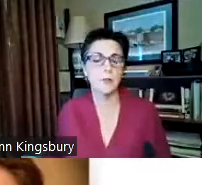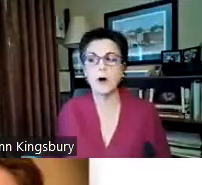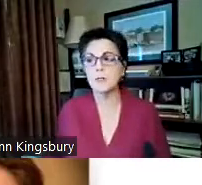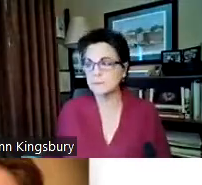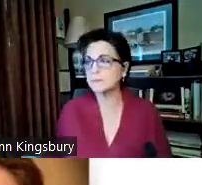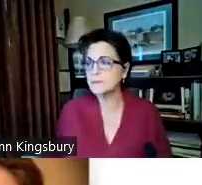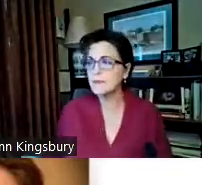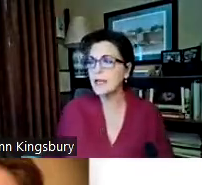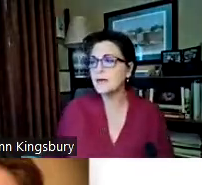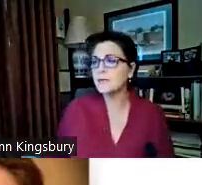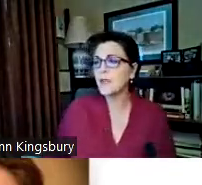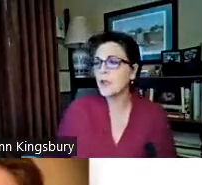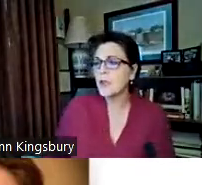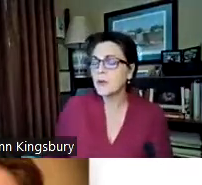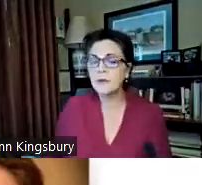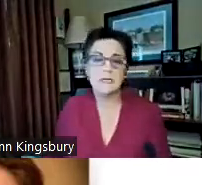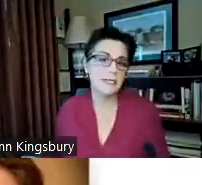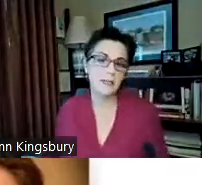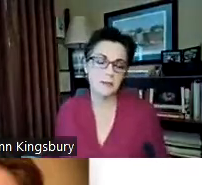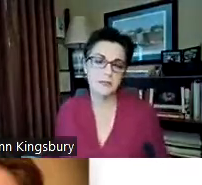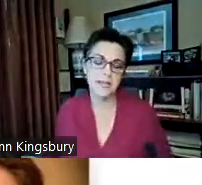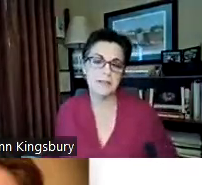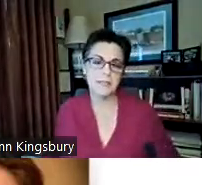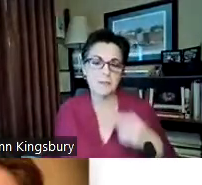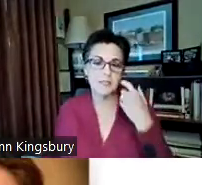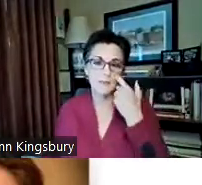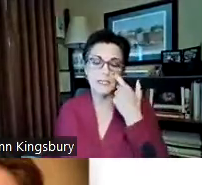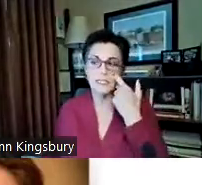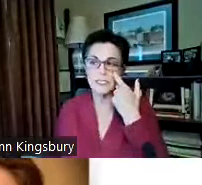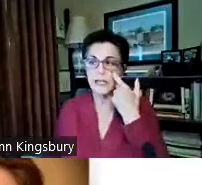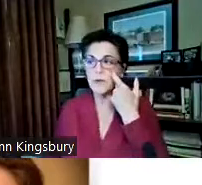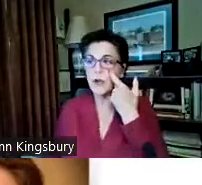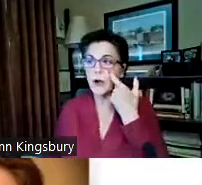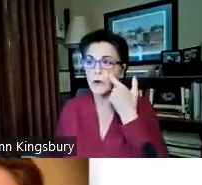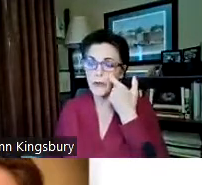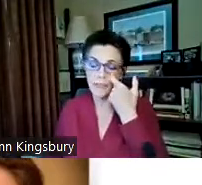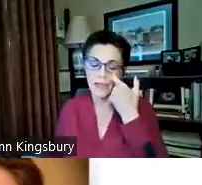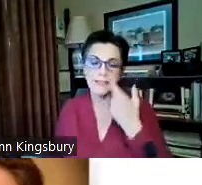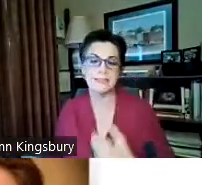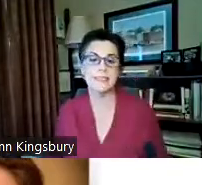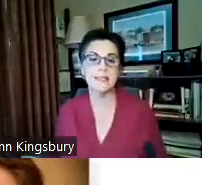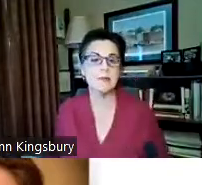the wall. We are really thrilled to have such participation today, we know that this can be